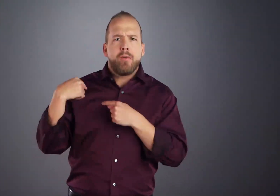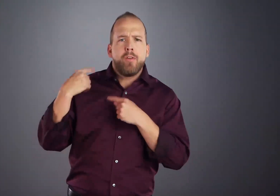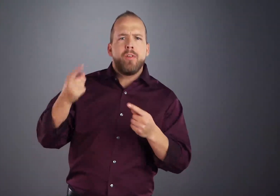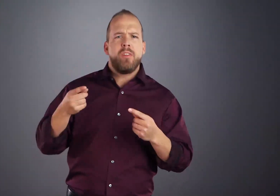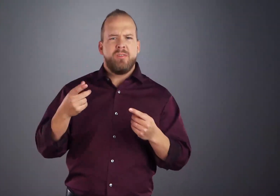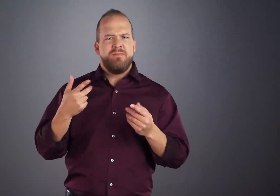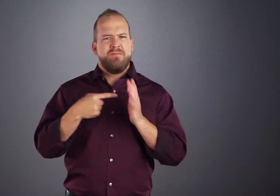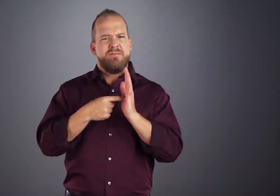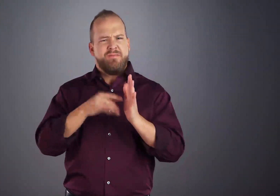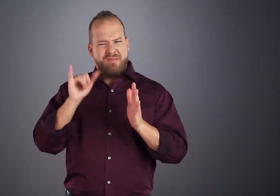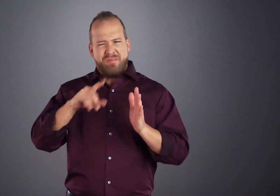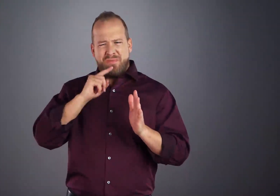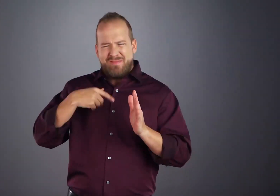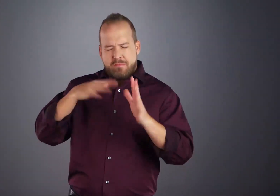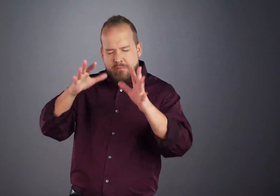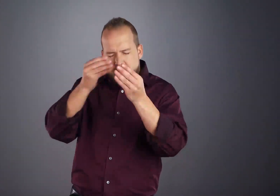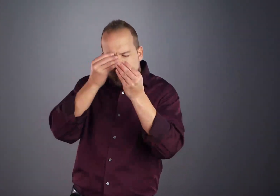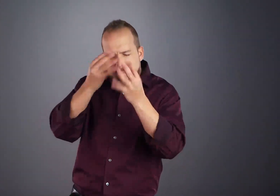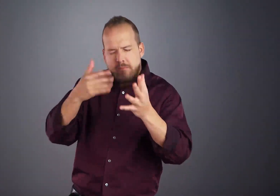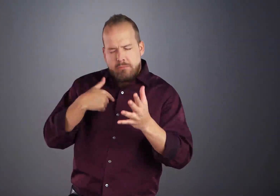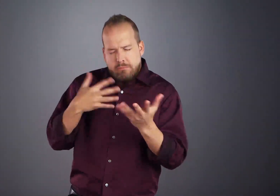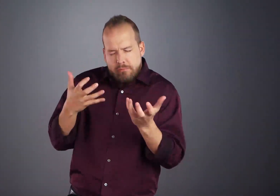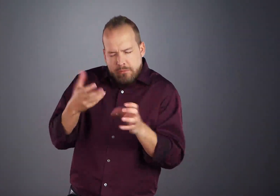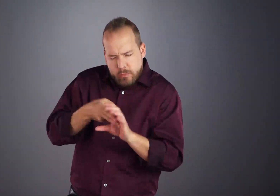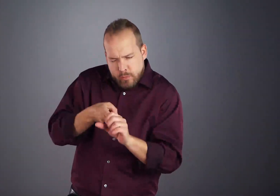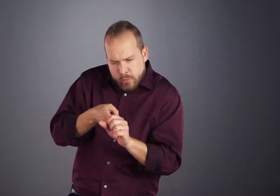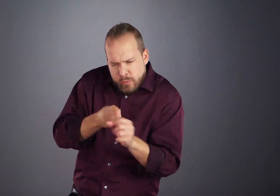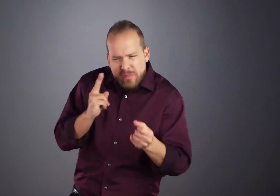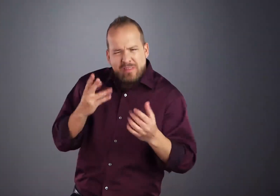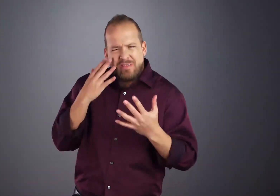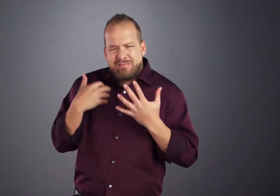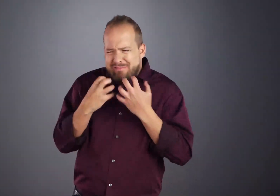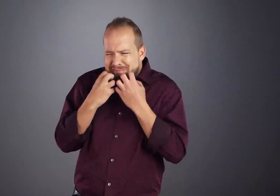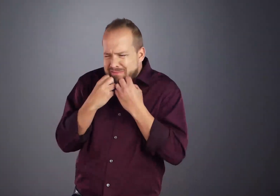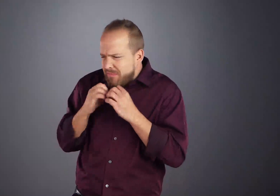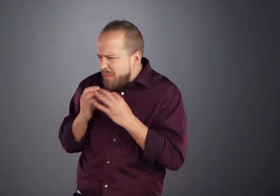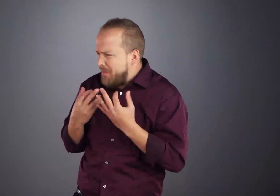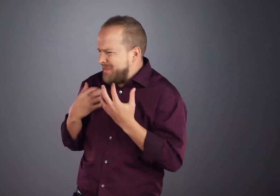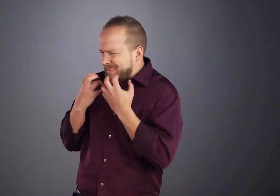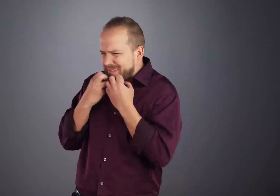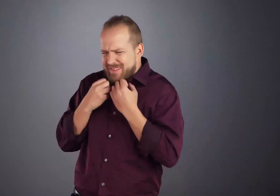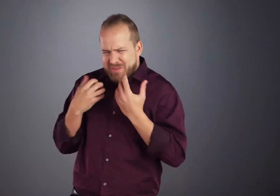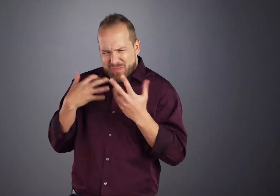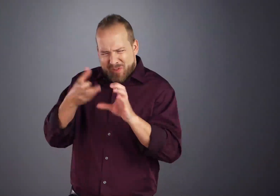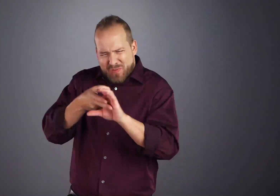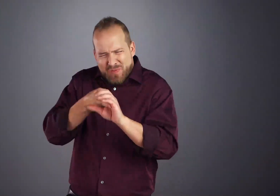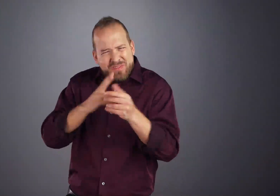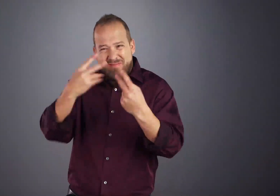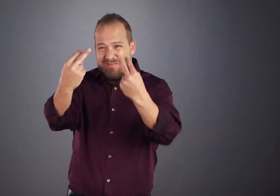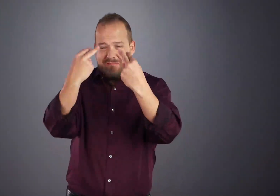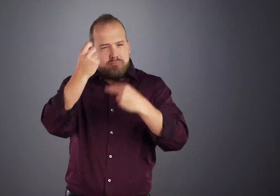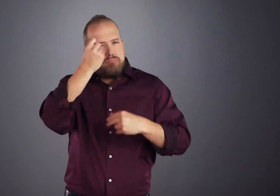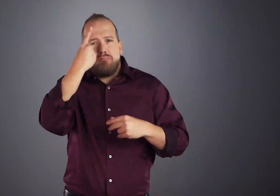My incredible behavior in the face of a desperate desire to stop was explained.